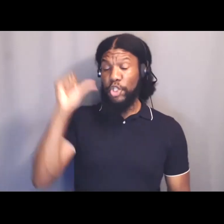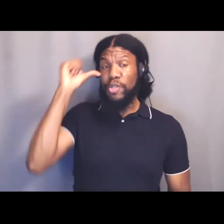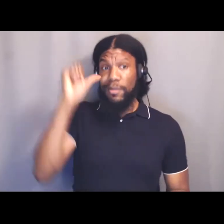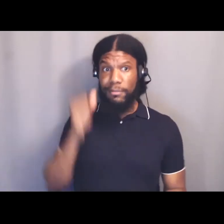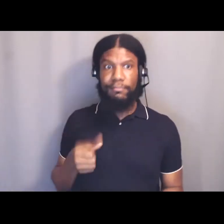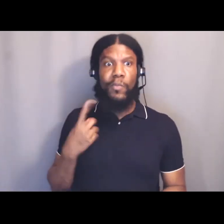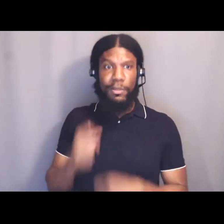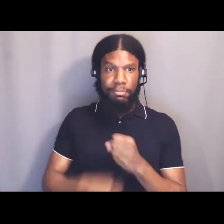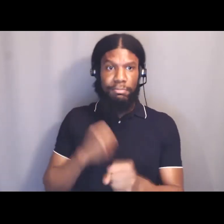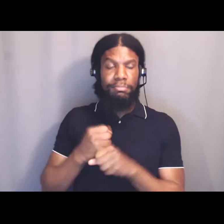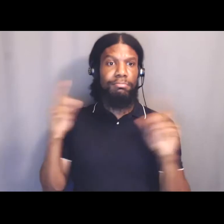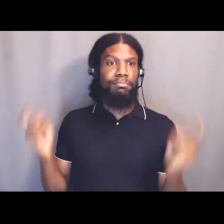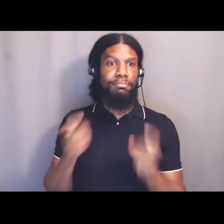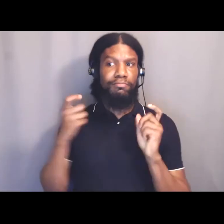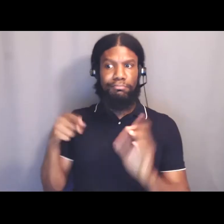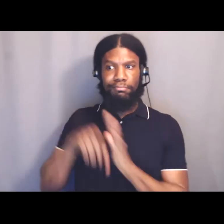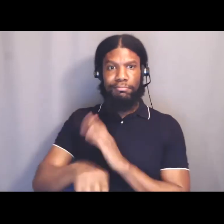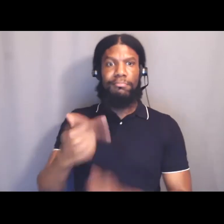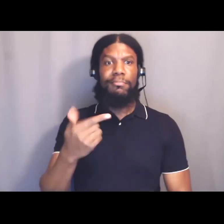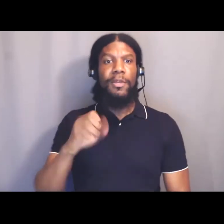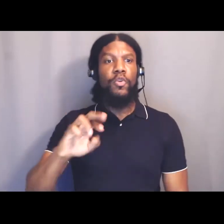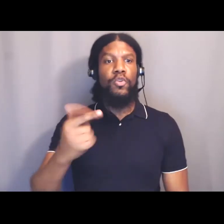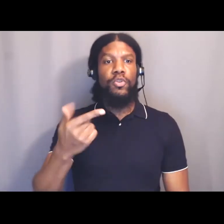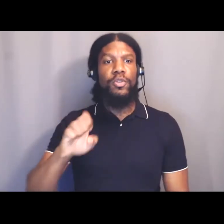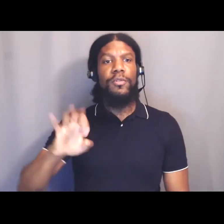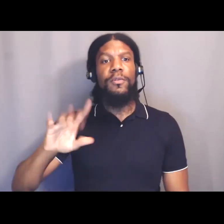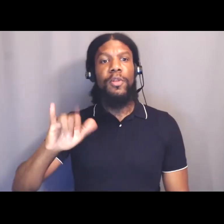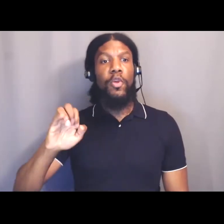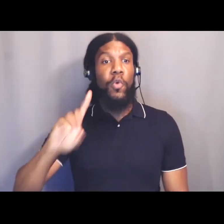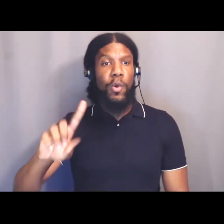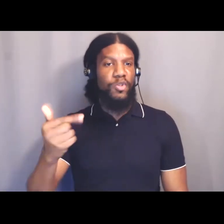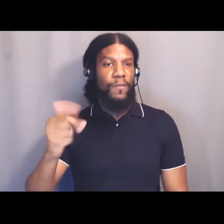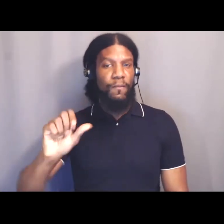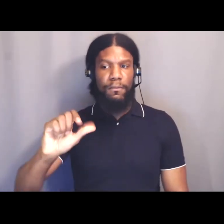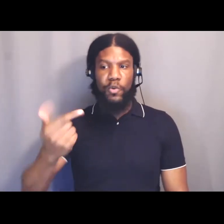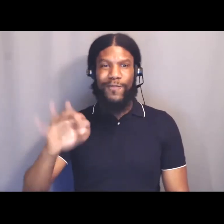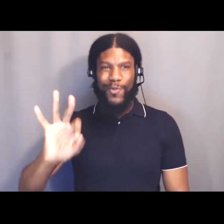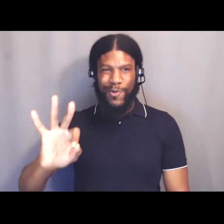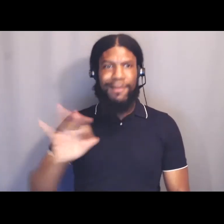We had a phenomenal events in Los Angeles. Hundreds of folks joined in front of City Hall.